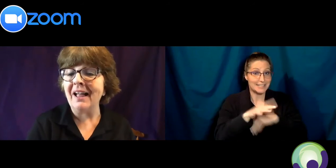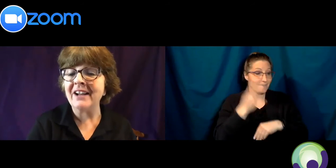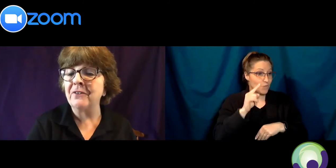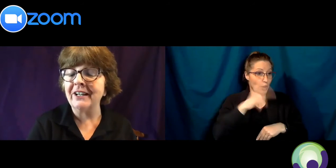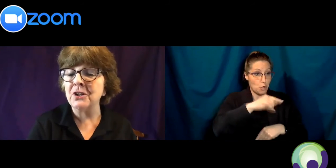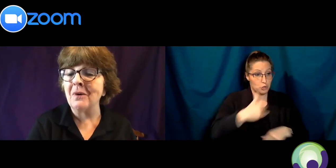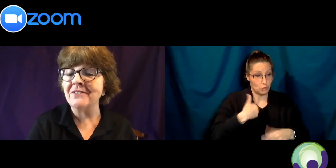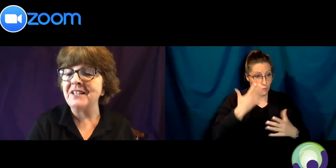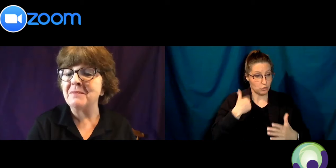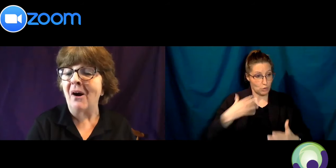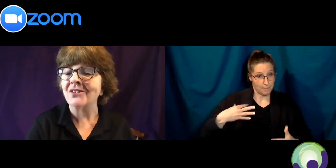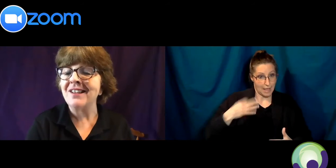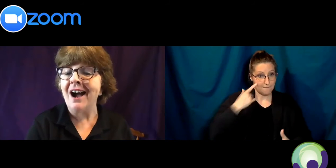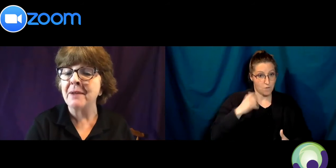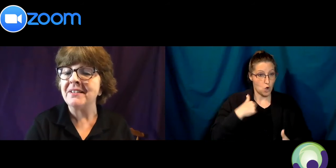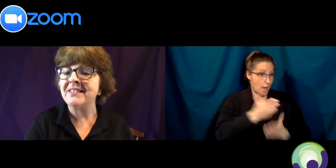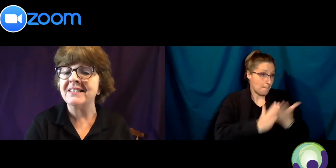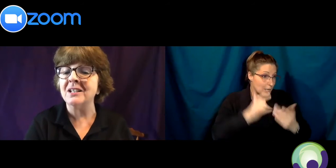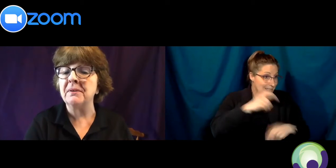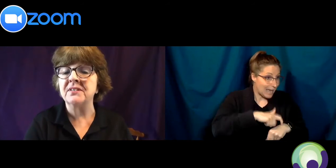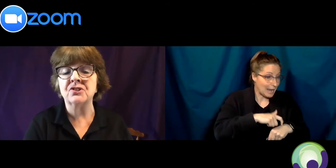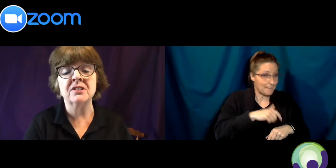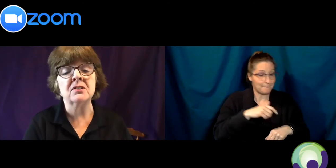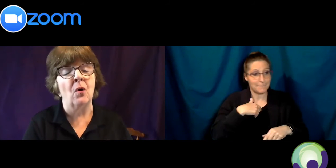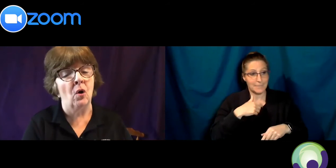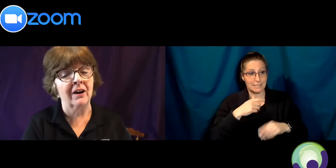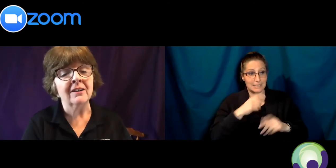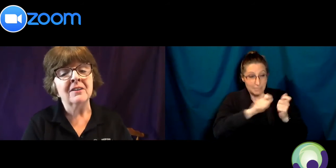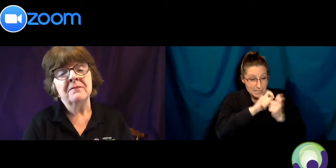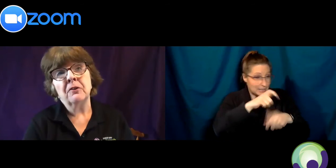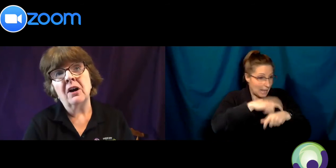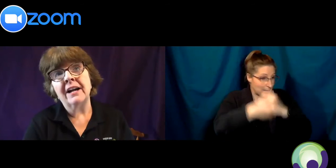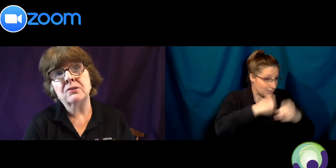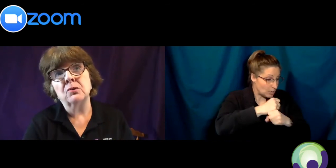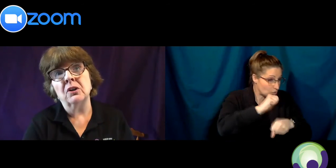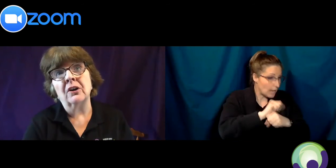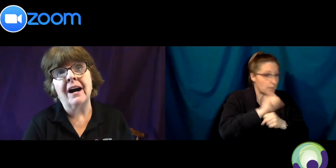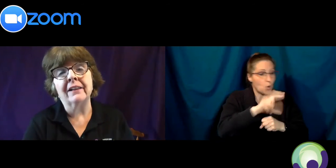for either one of these part-time seasonal positions or for a high school or college